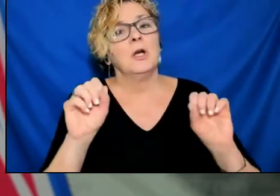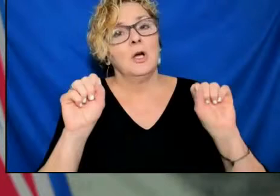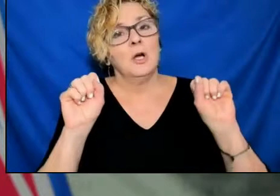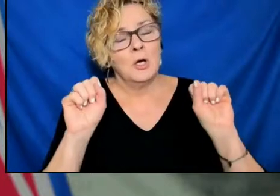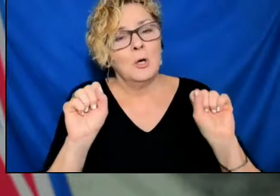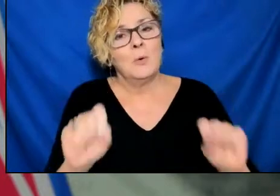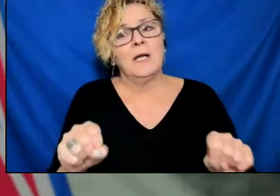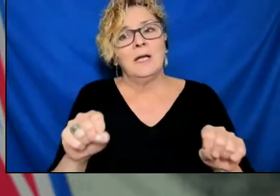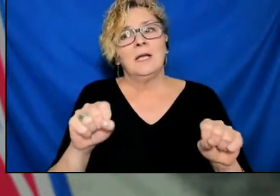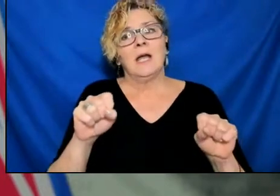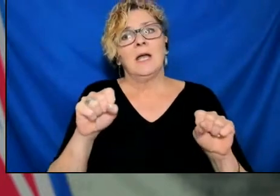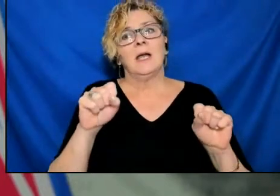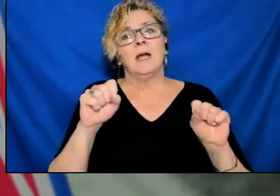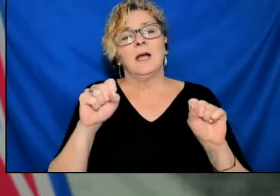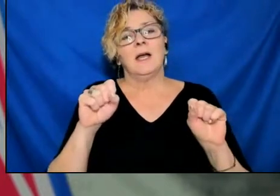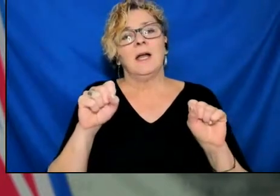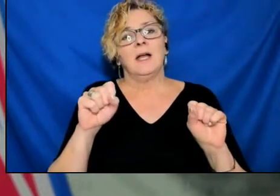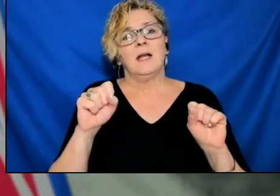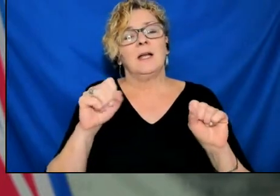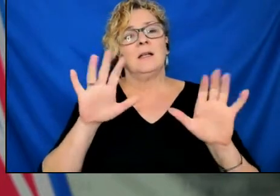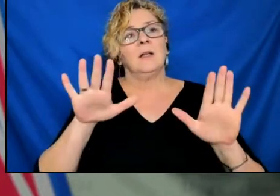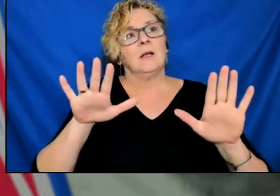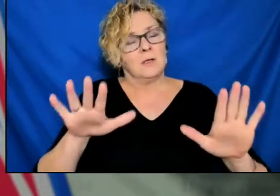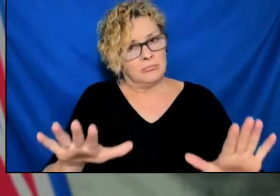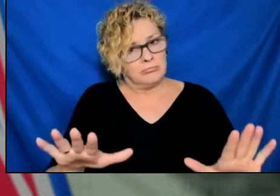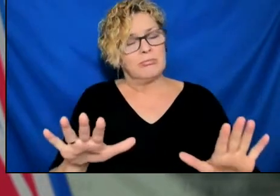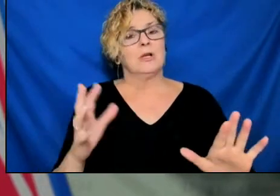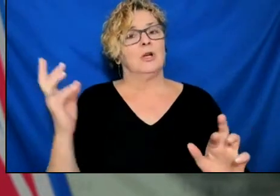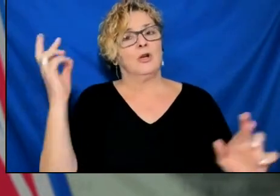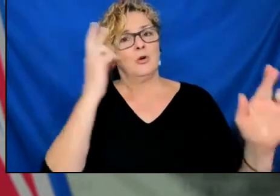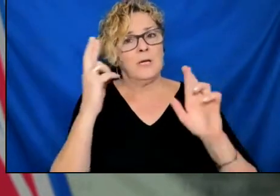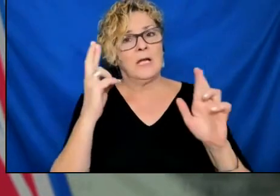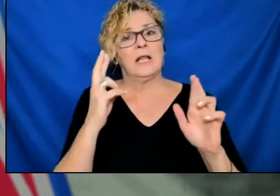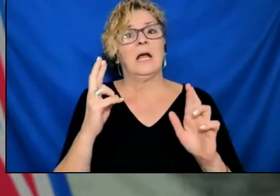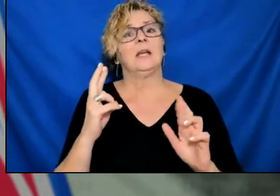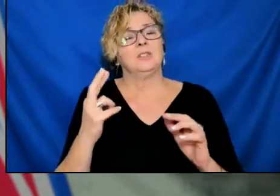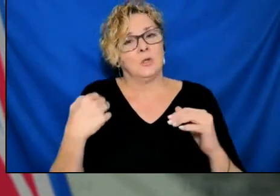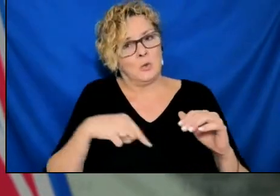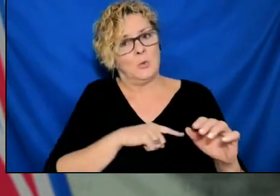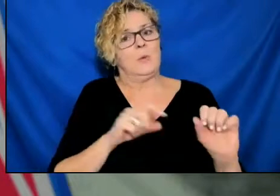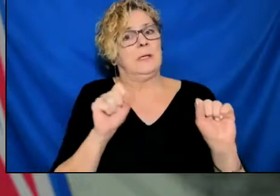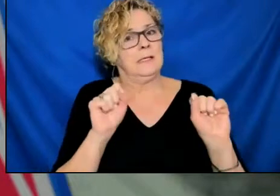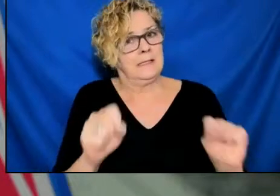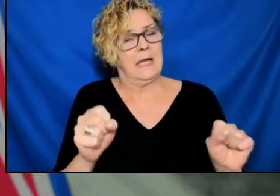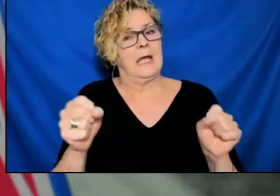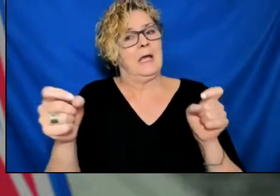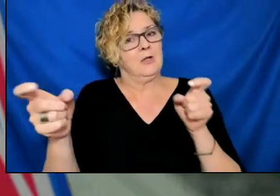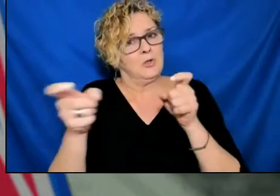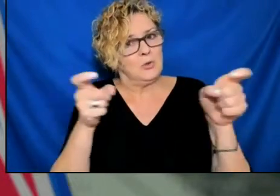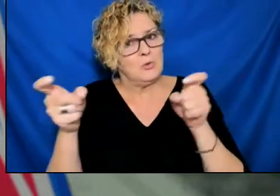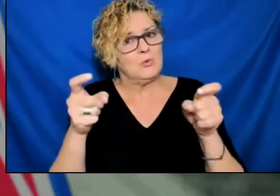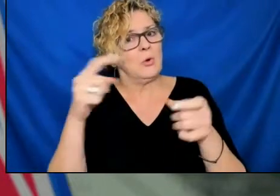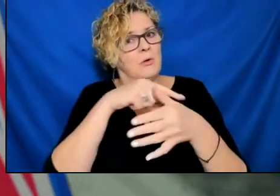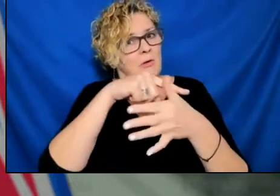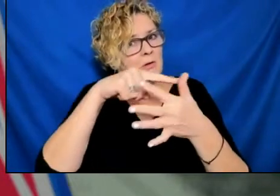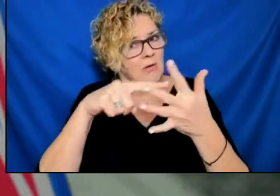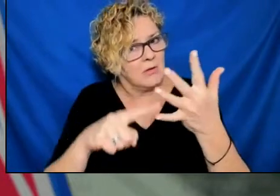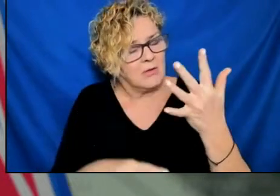is, I believe, reassuring to remember that so much of it lies ahead, remains within our control. It doesn't feel that way with